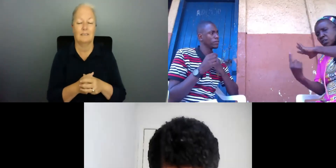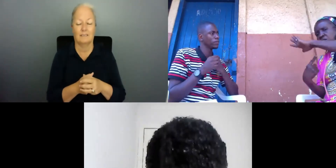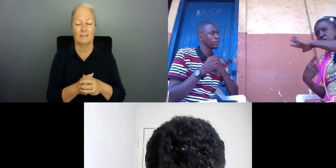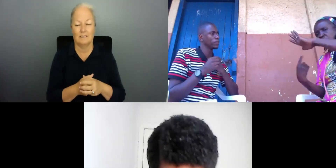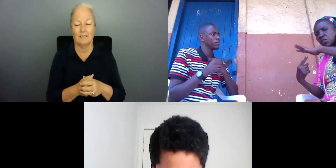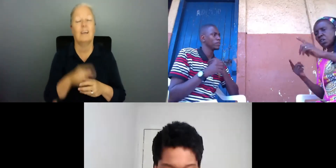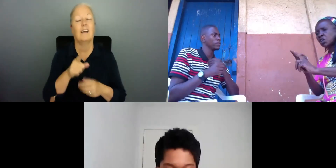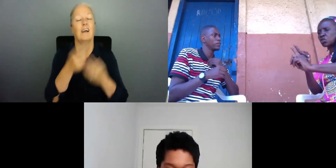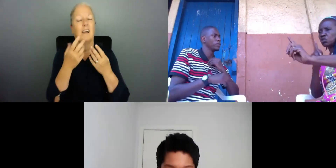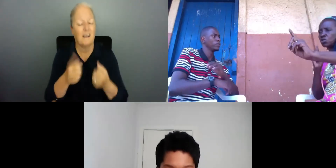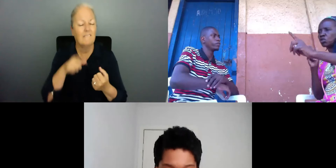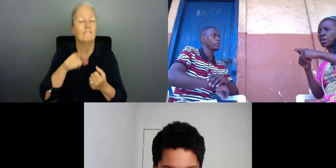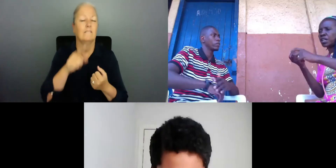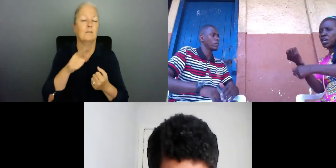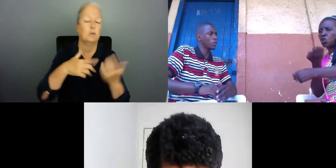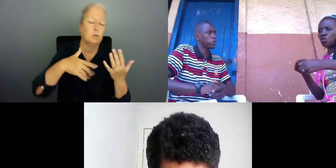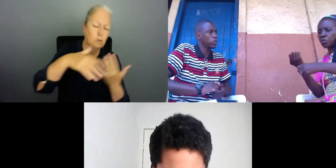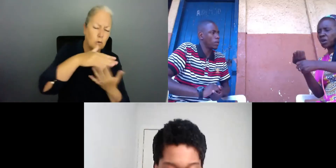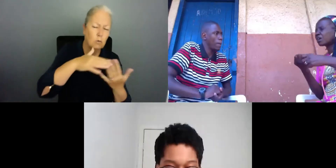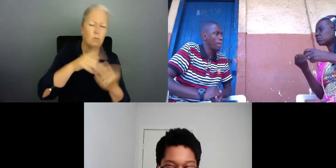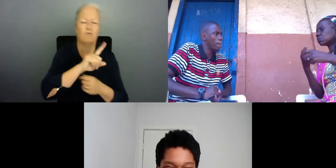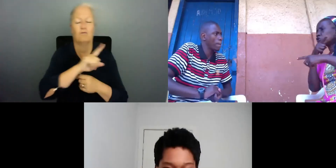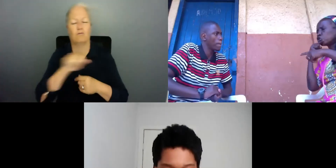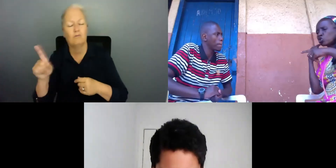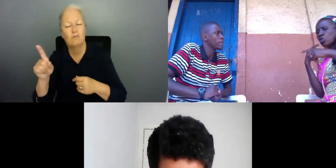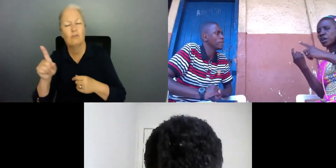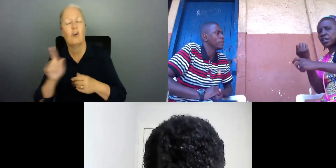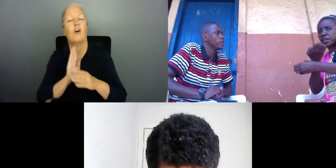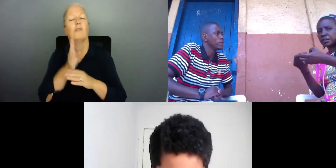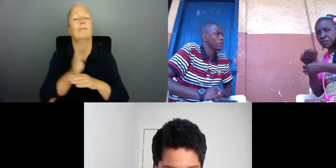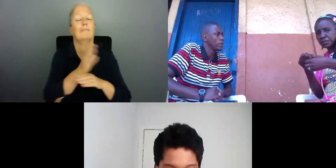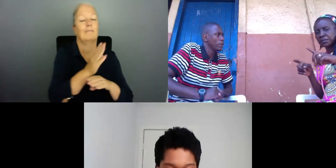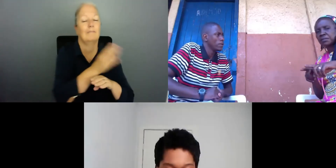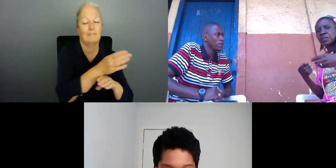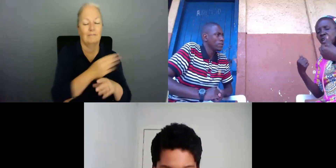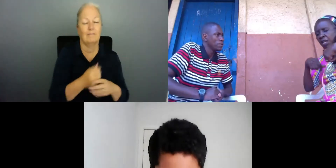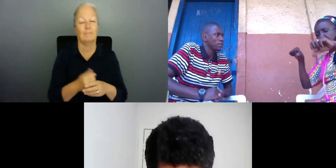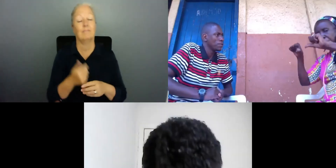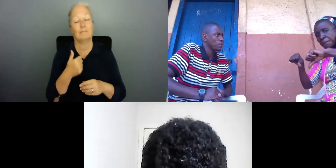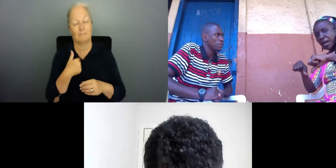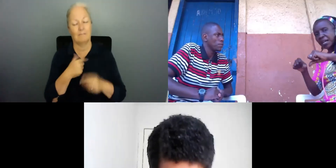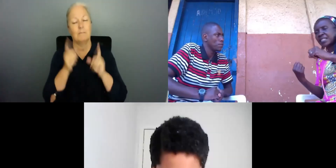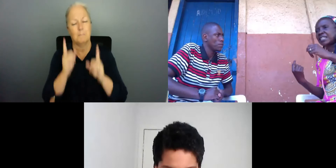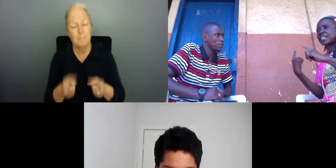economic vulnerability we are ignored by the stage which is exempt from its responsibility